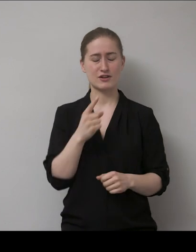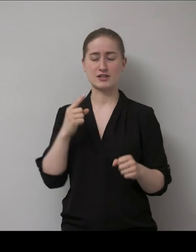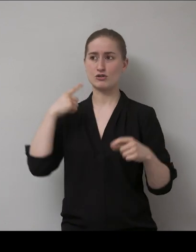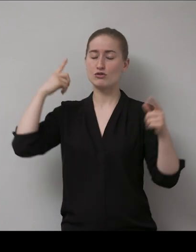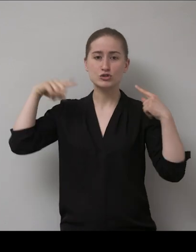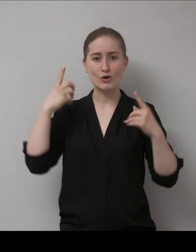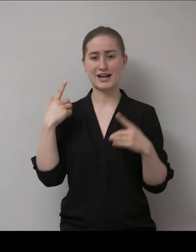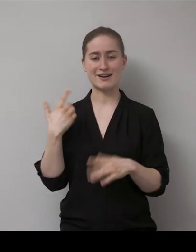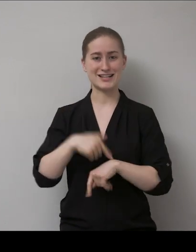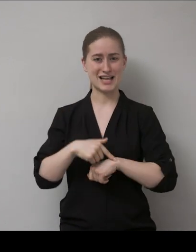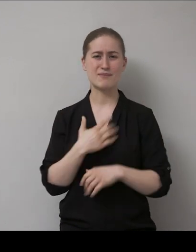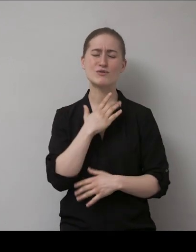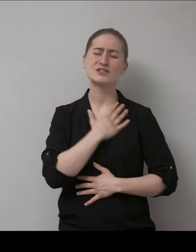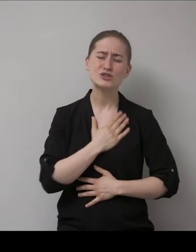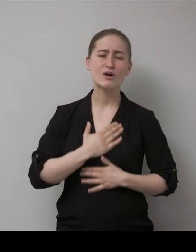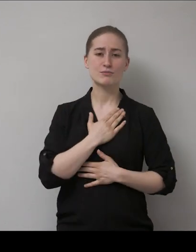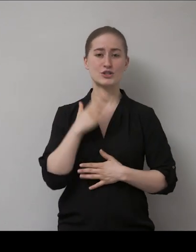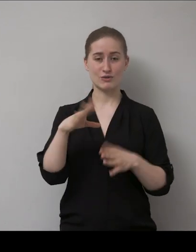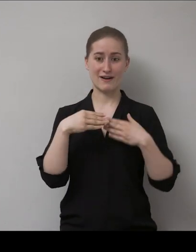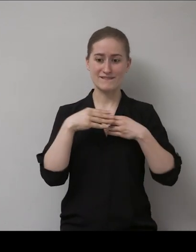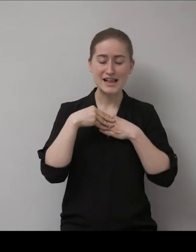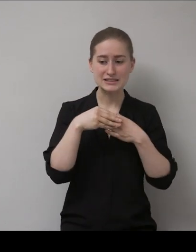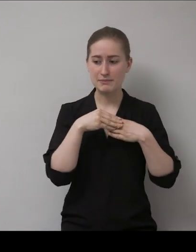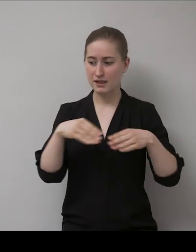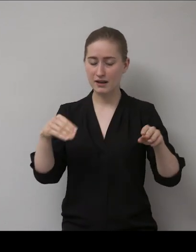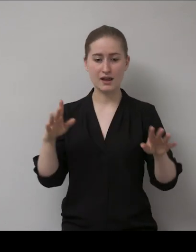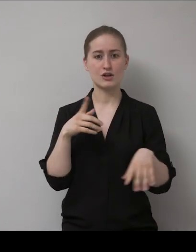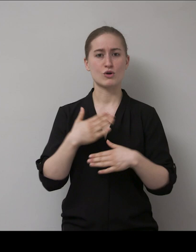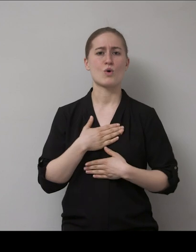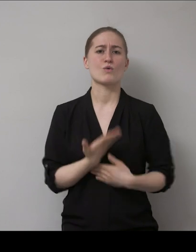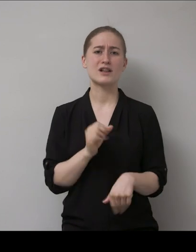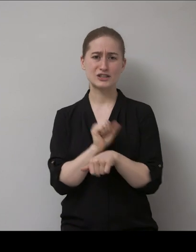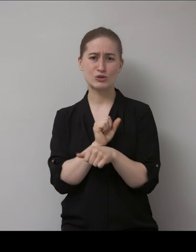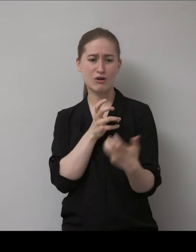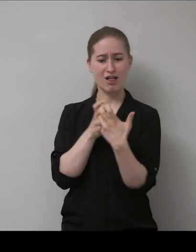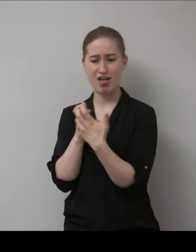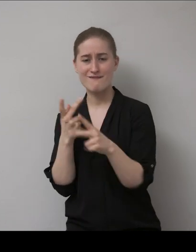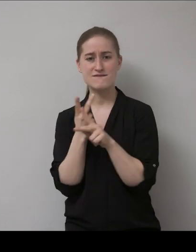and we so appreciate your flexibility and your willingness to figure it out with us,